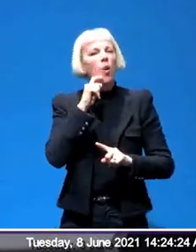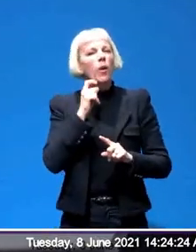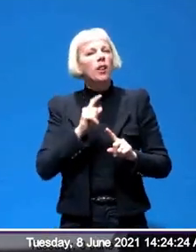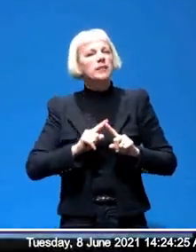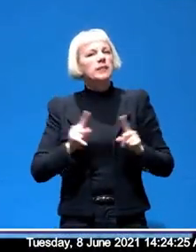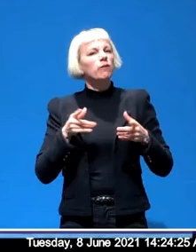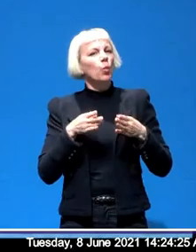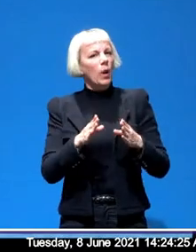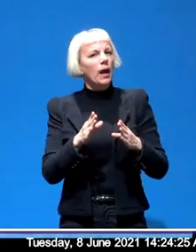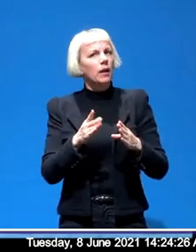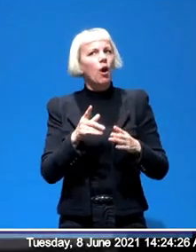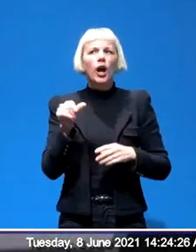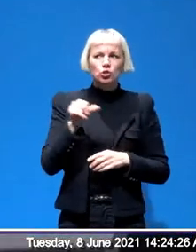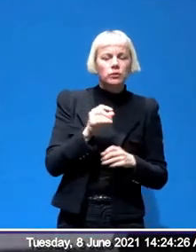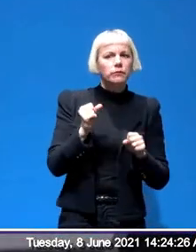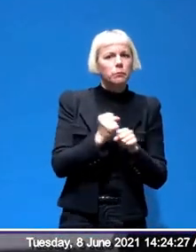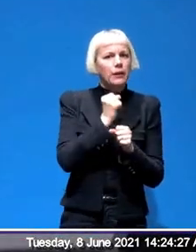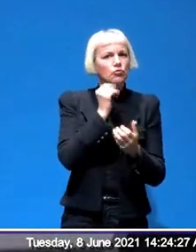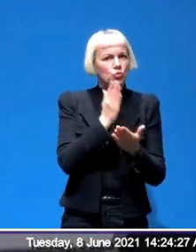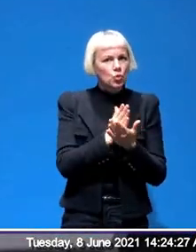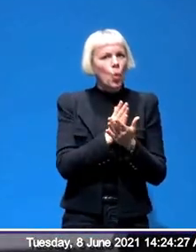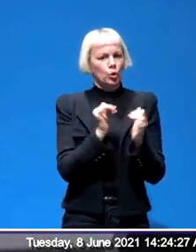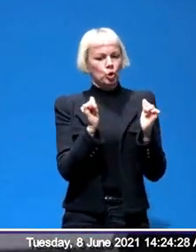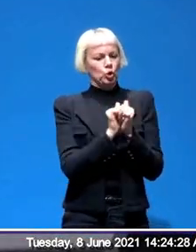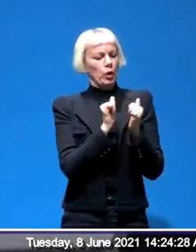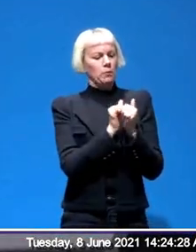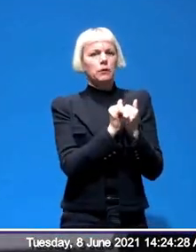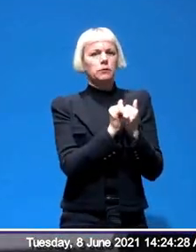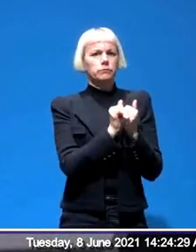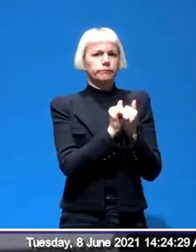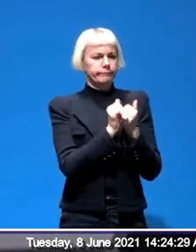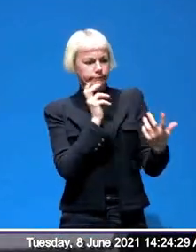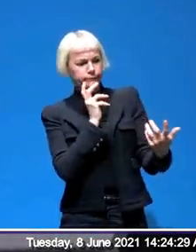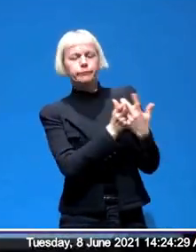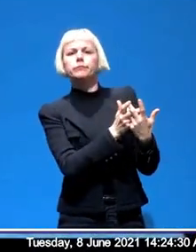documentation matched the actions I took. I'm just trying to understand.